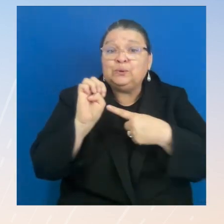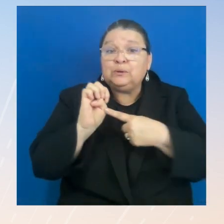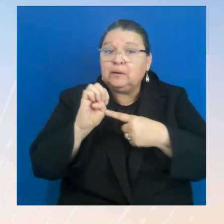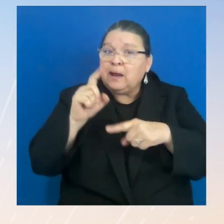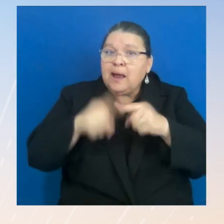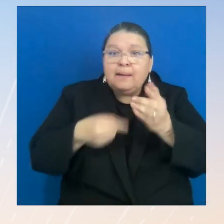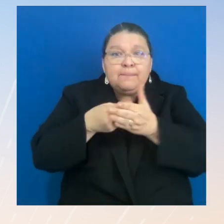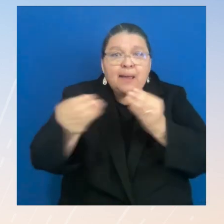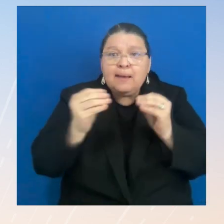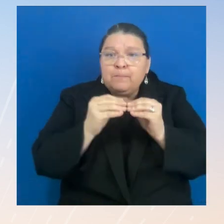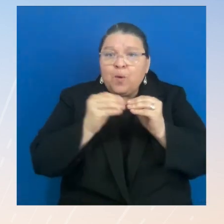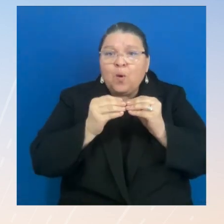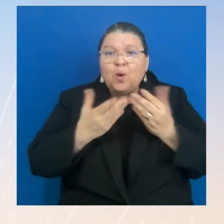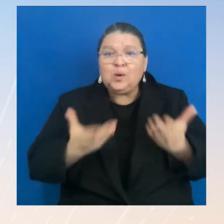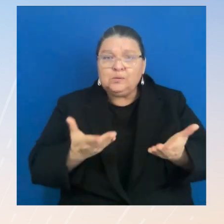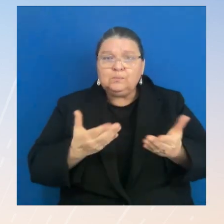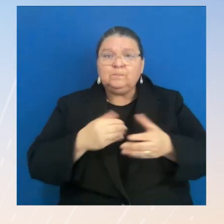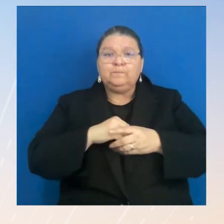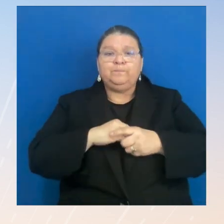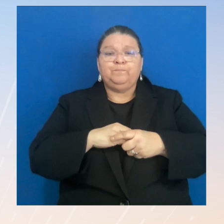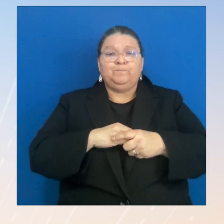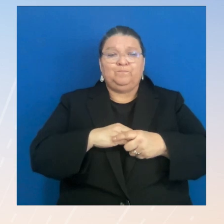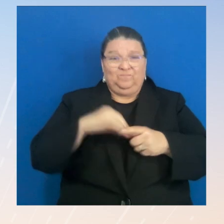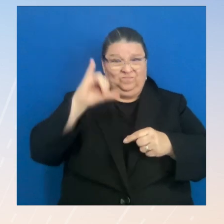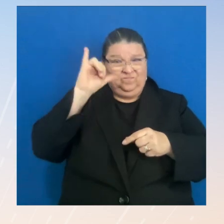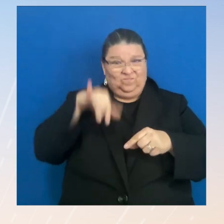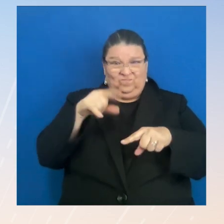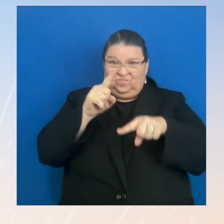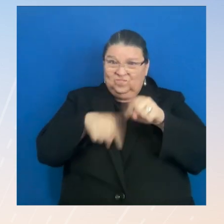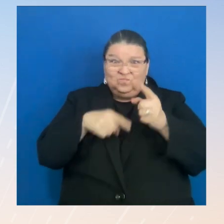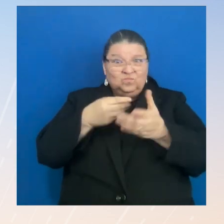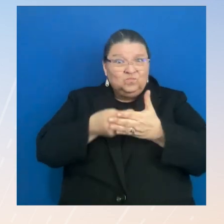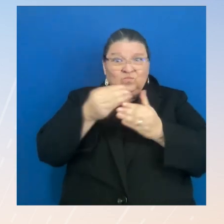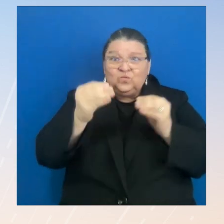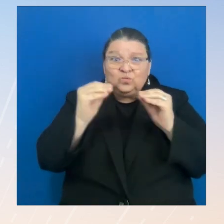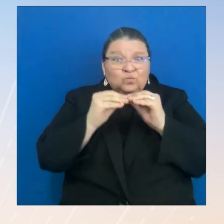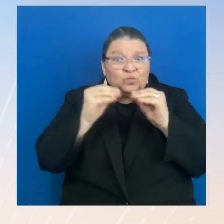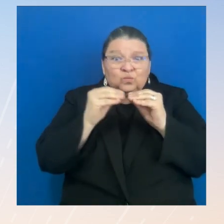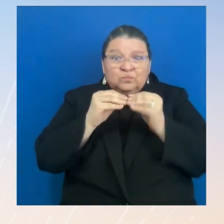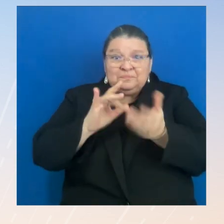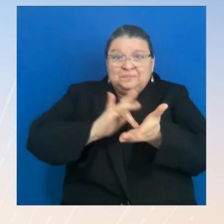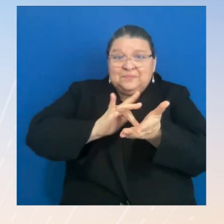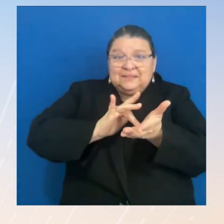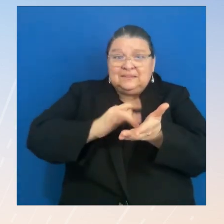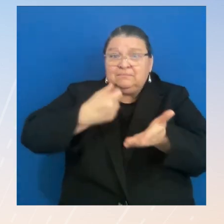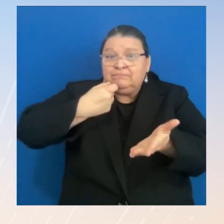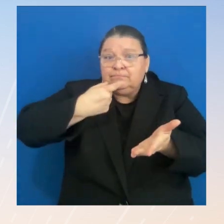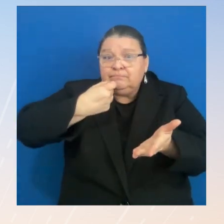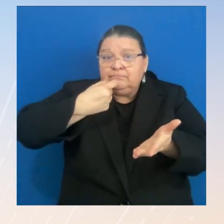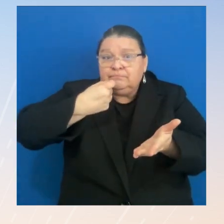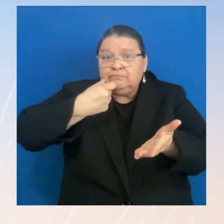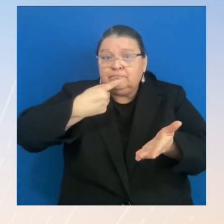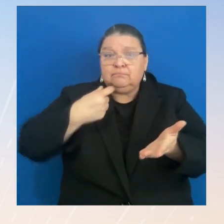and our existing supply will likely run out -- this is for -- this as a treatment for the immunocompromised -- by the end of 2022.